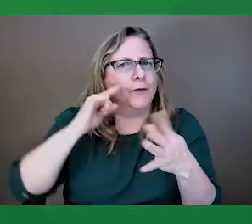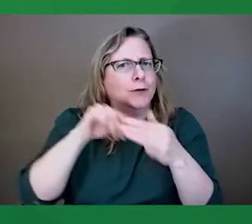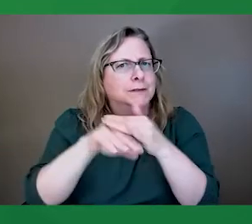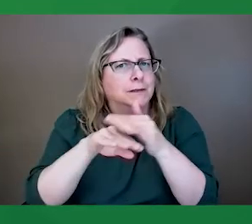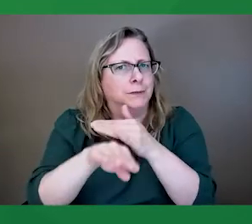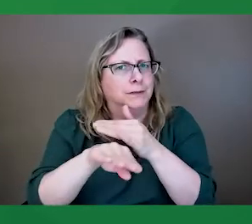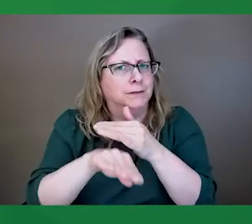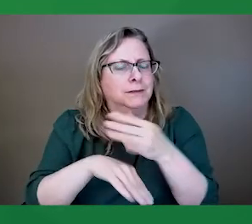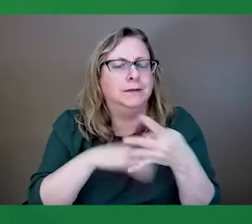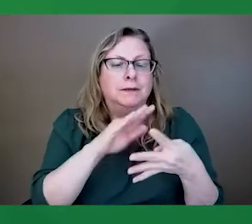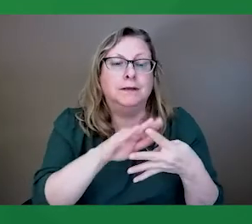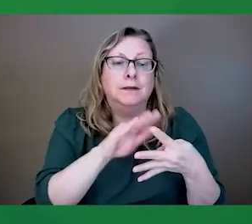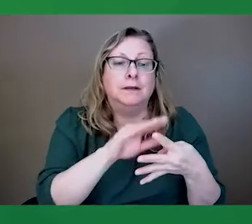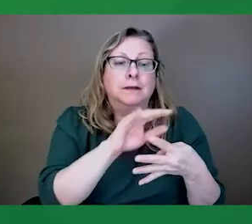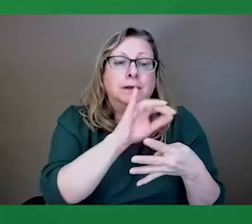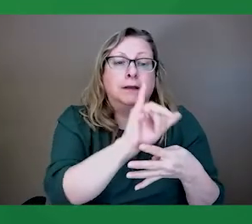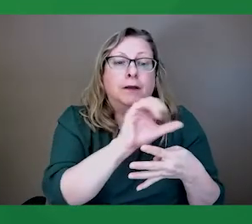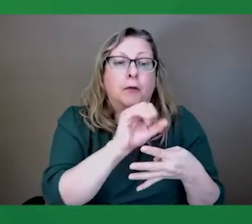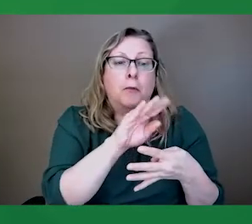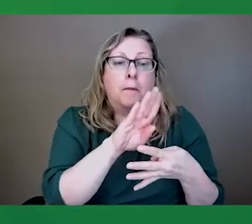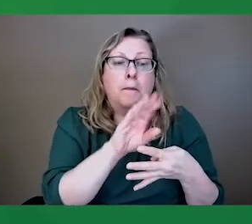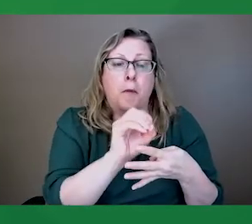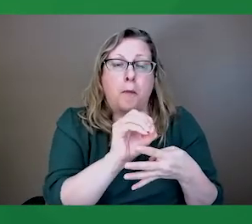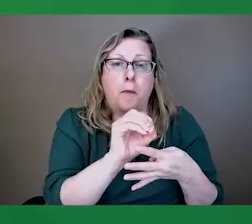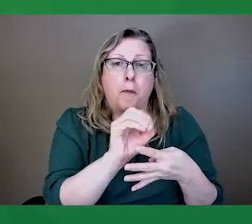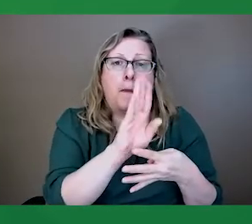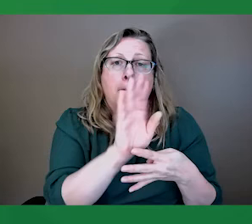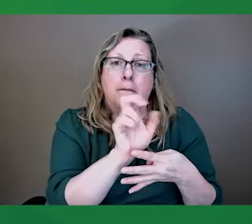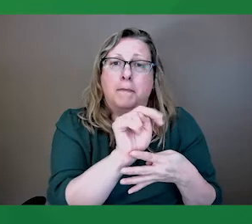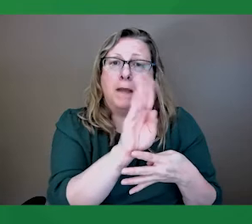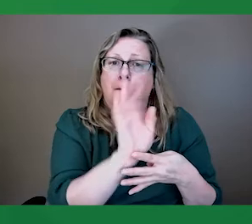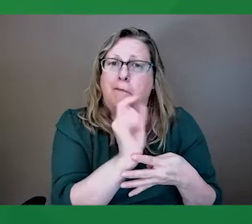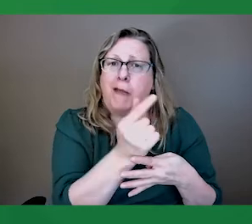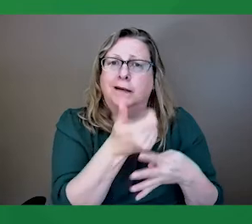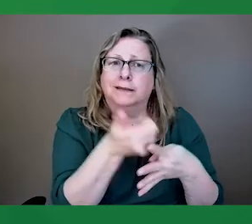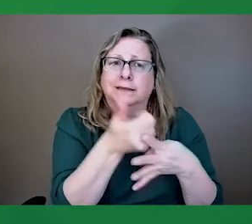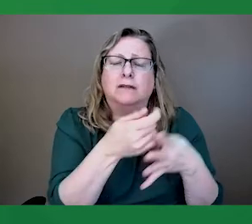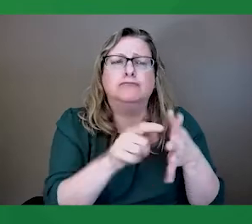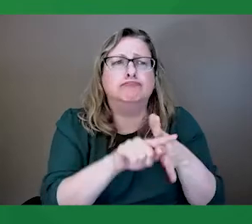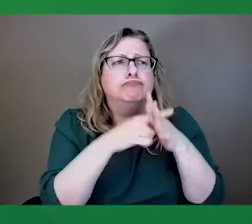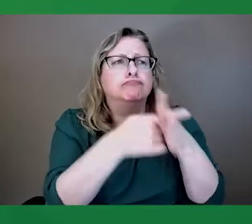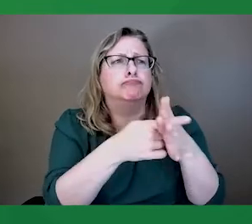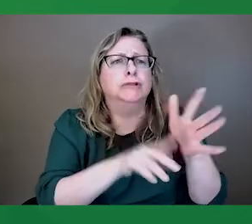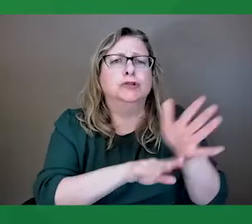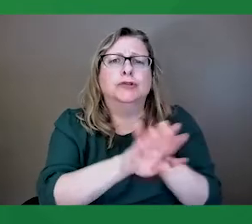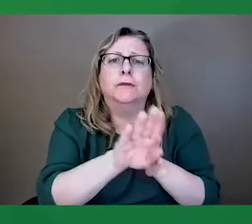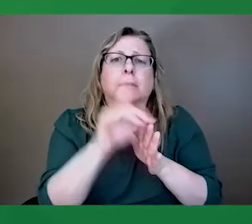Yogibo Bean Bags were created in initially for gamers. They wanted to create bean bags that would